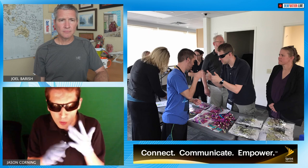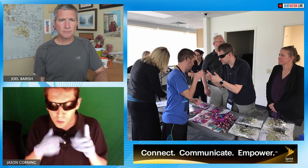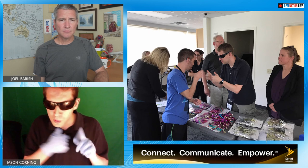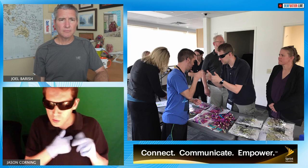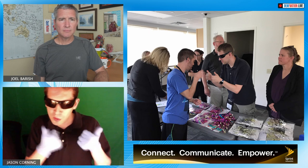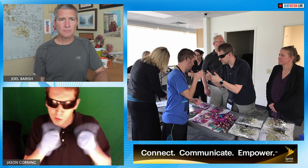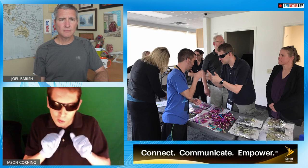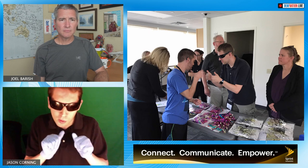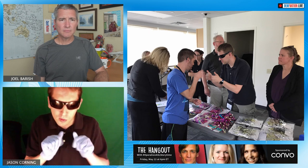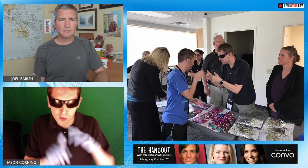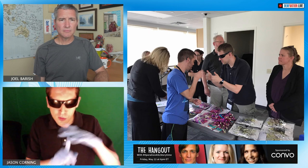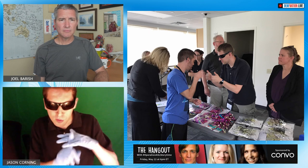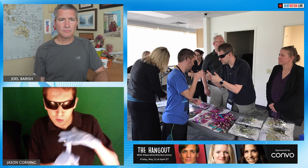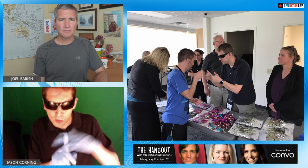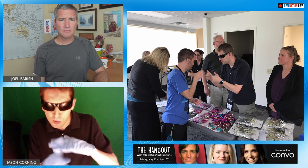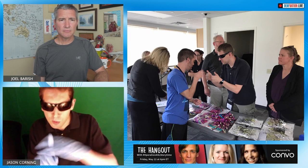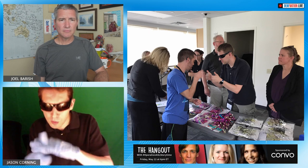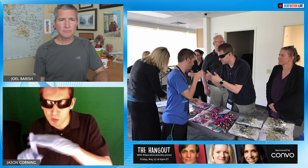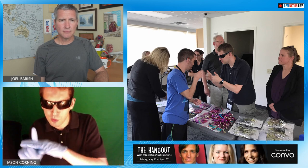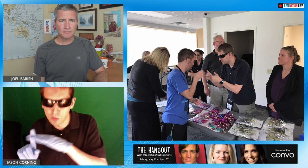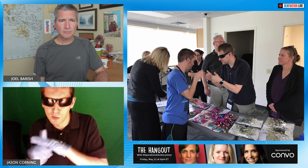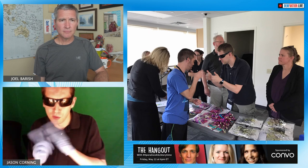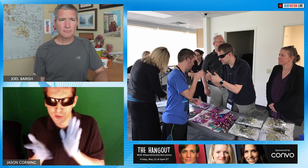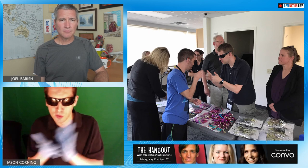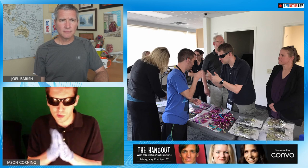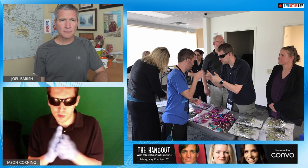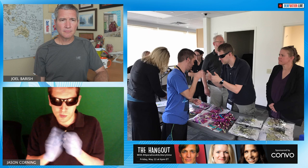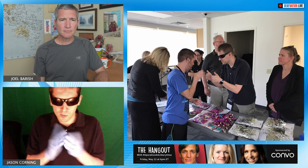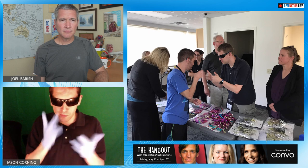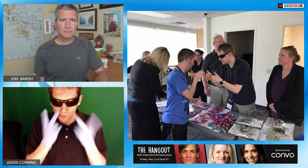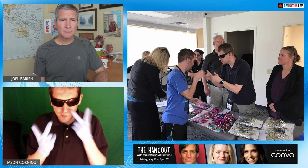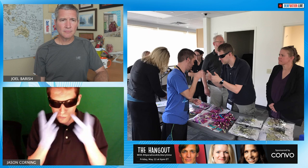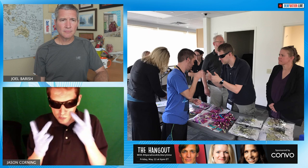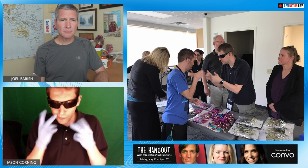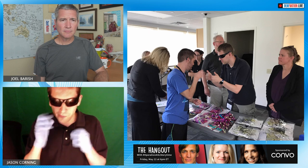We try to show up many places so we can become more visible